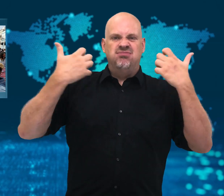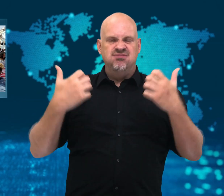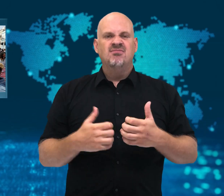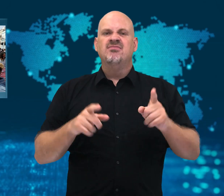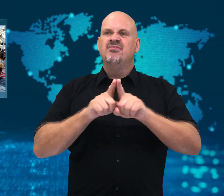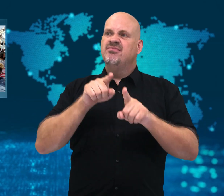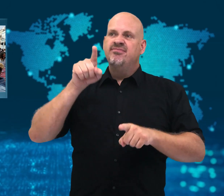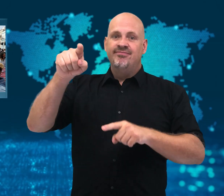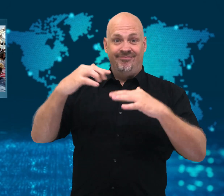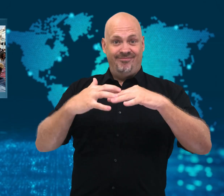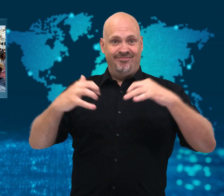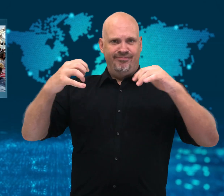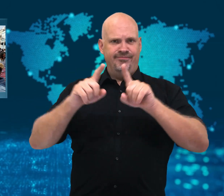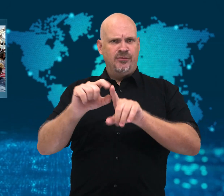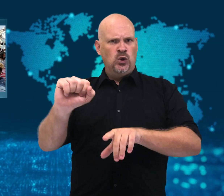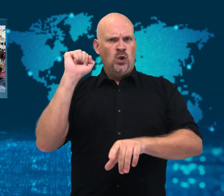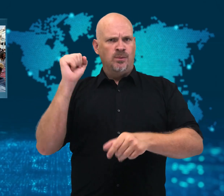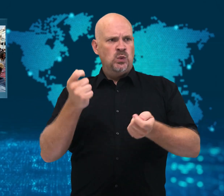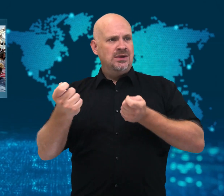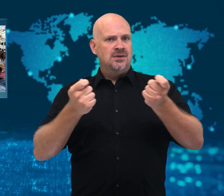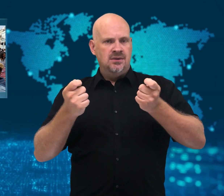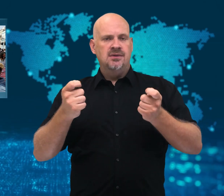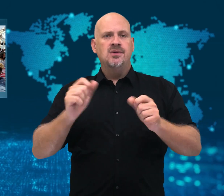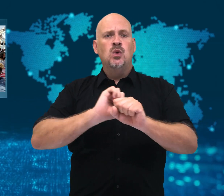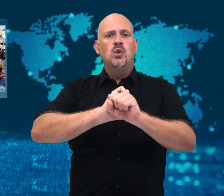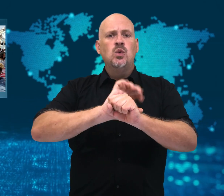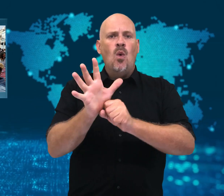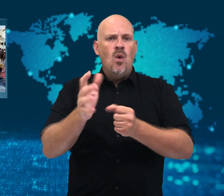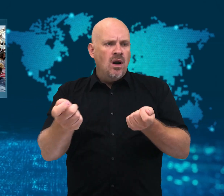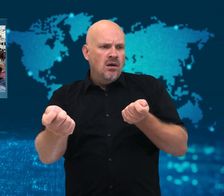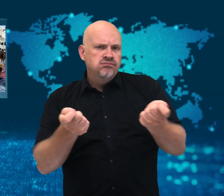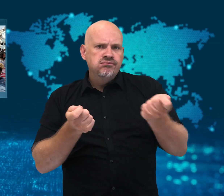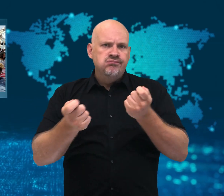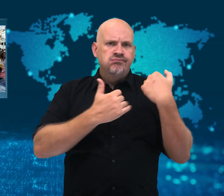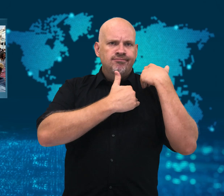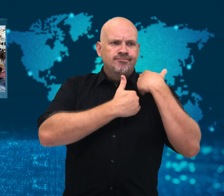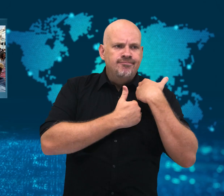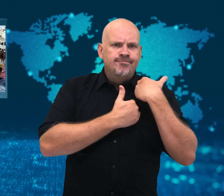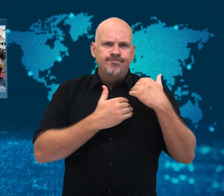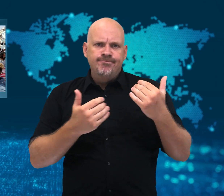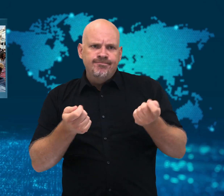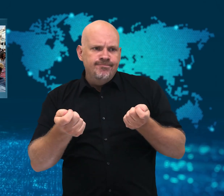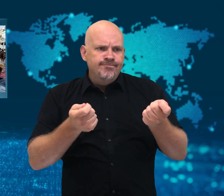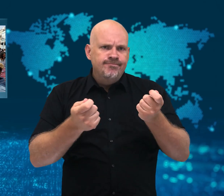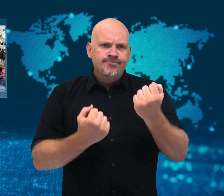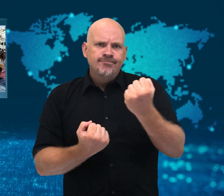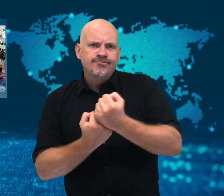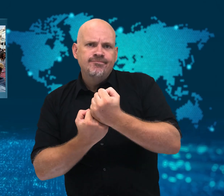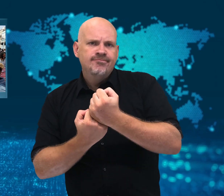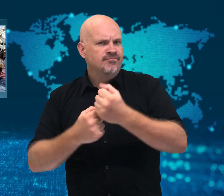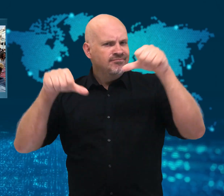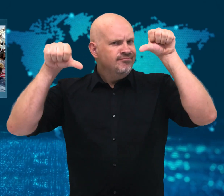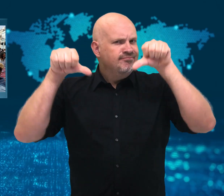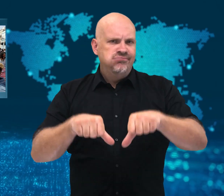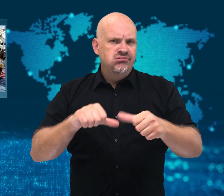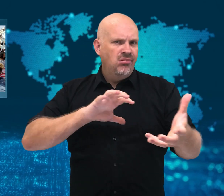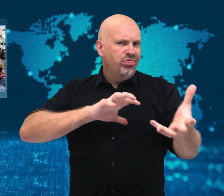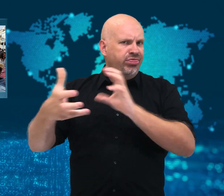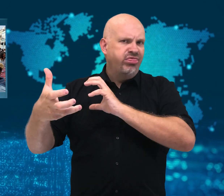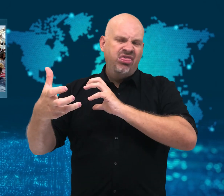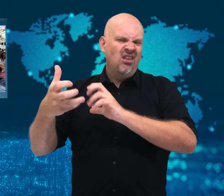and the Communist government’s mishandling of COVID-19.